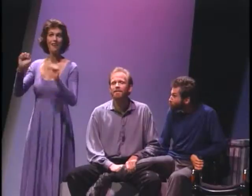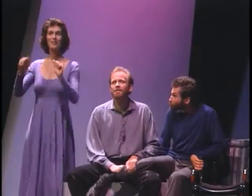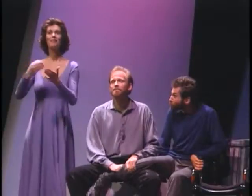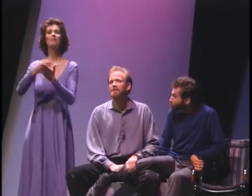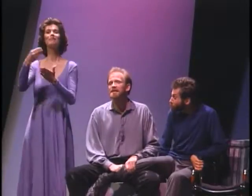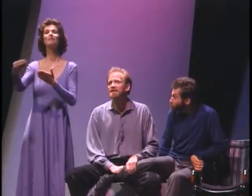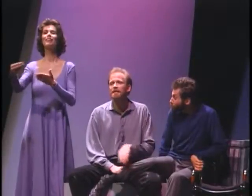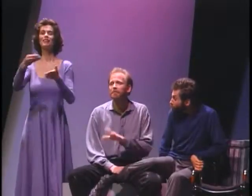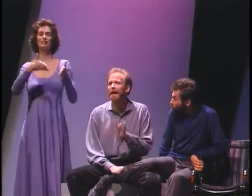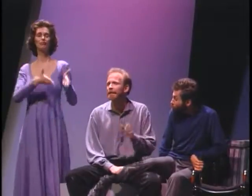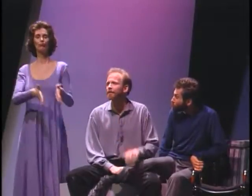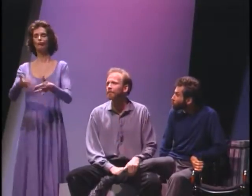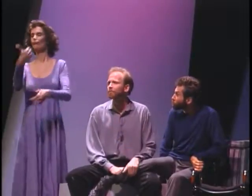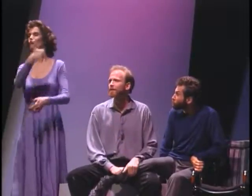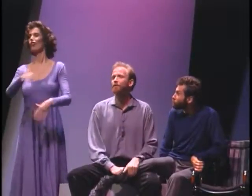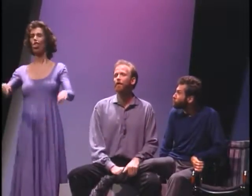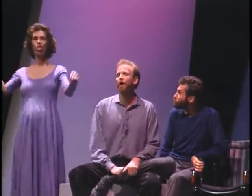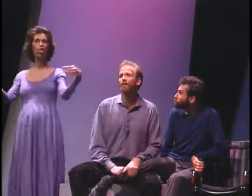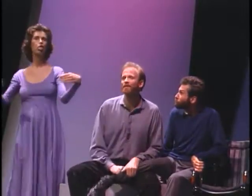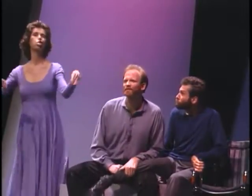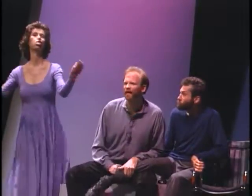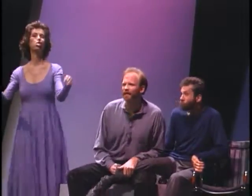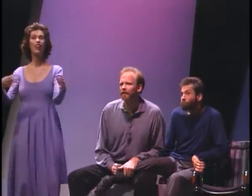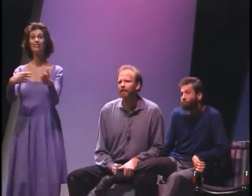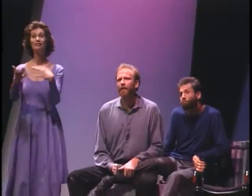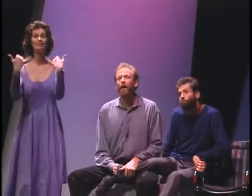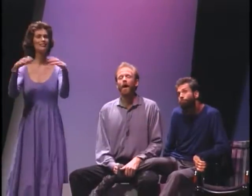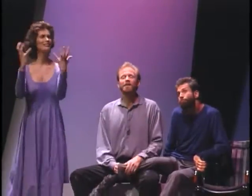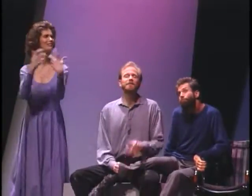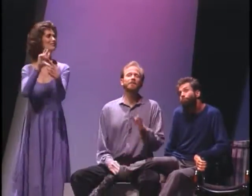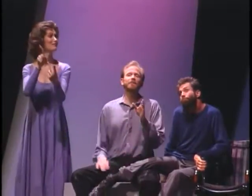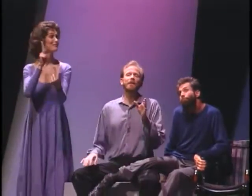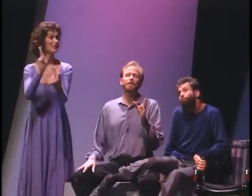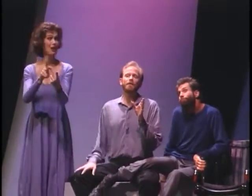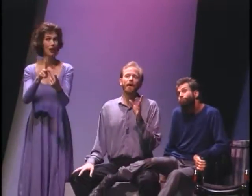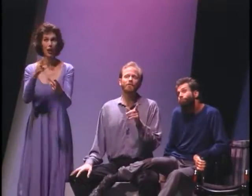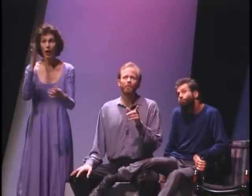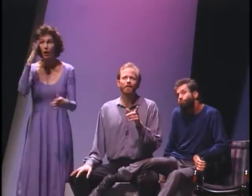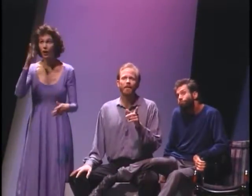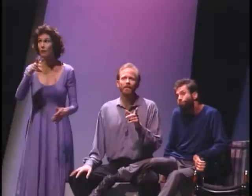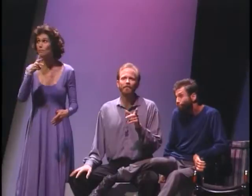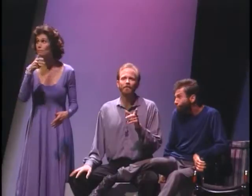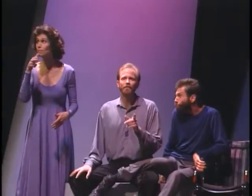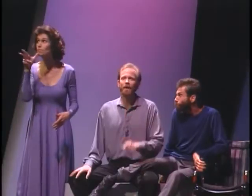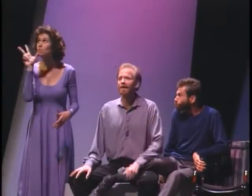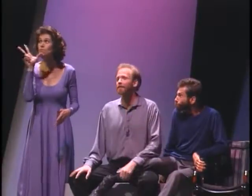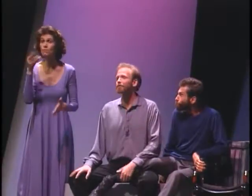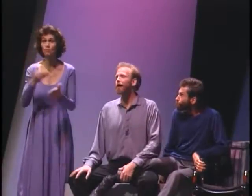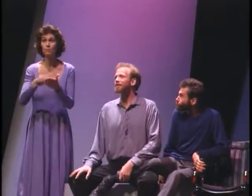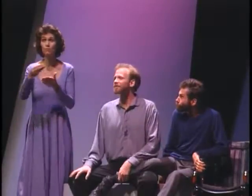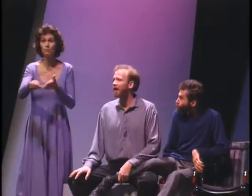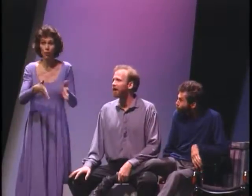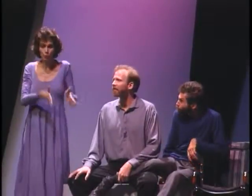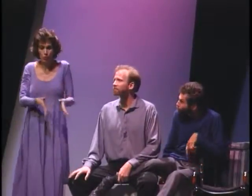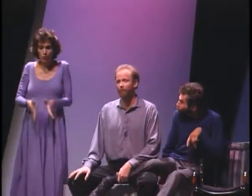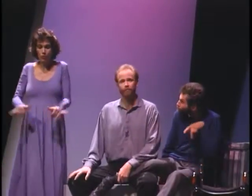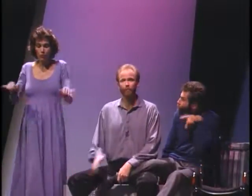that are big and baggy as I please no always fit I did find a pair of size 40 pants the other day in a garage sale for a three